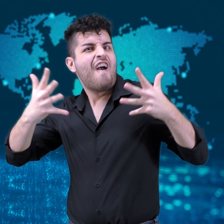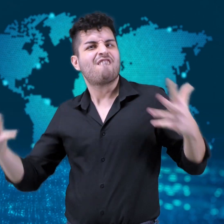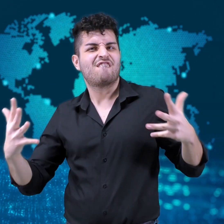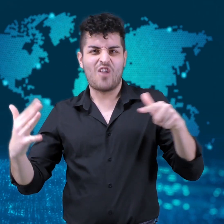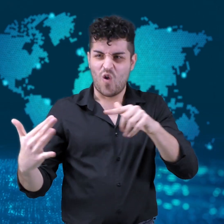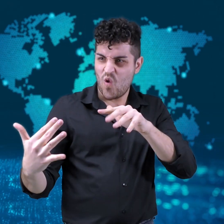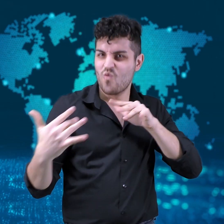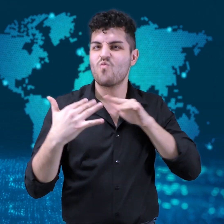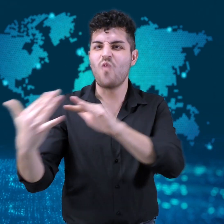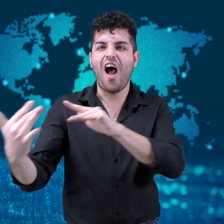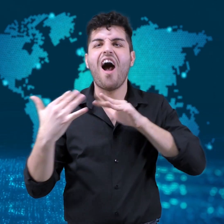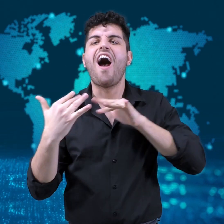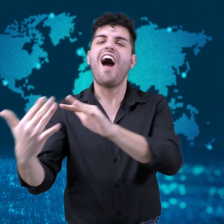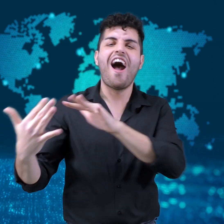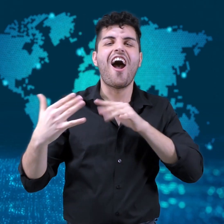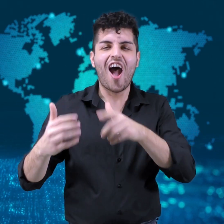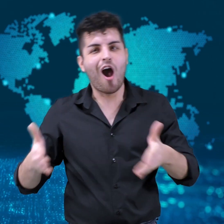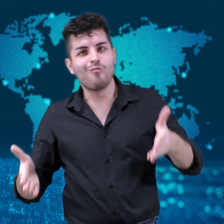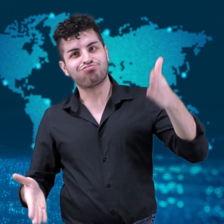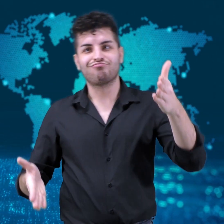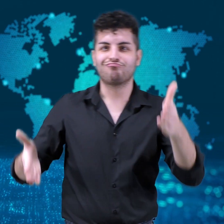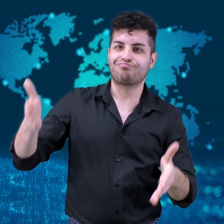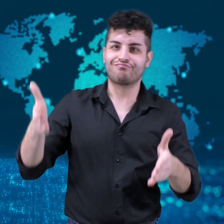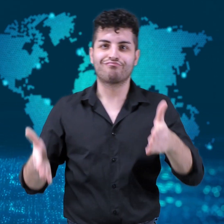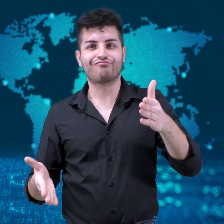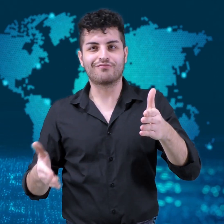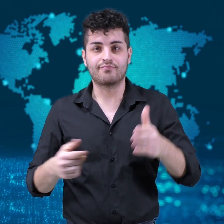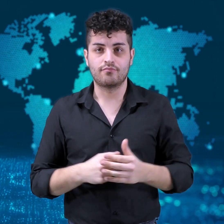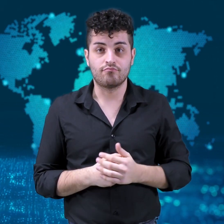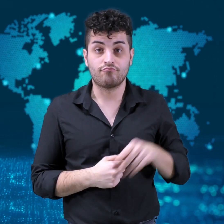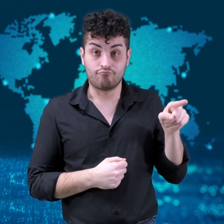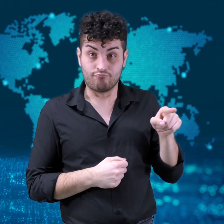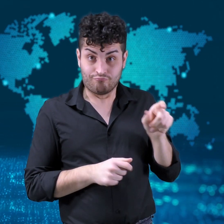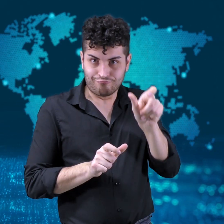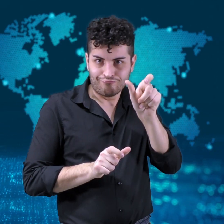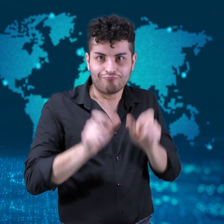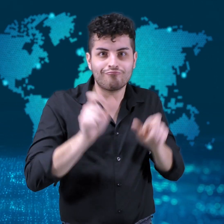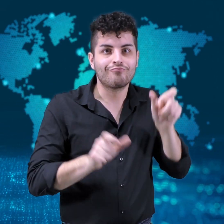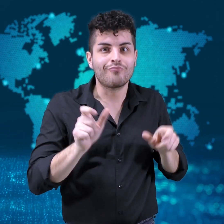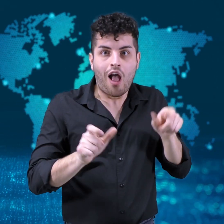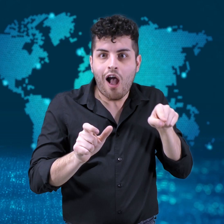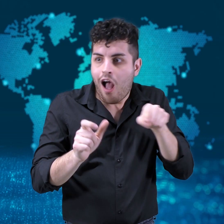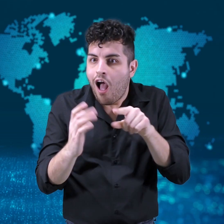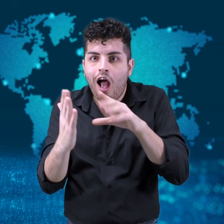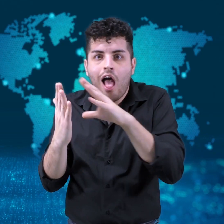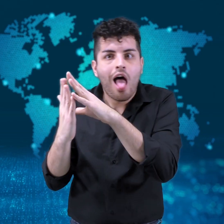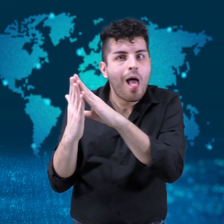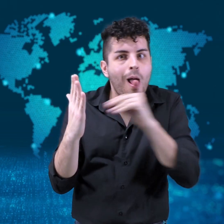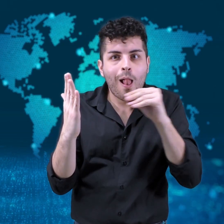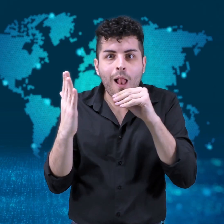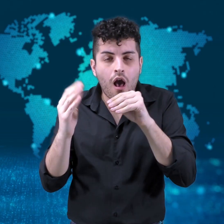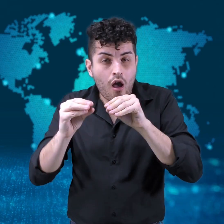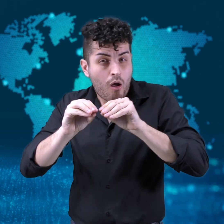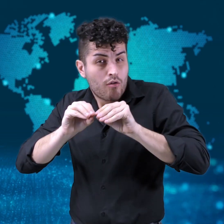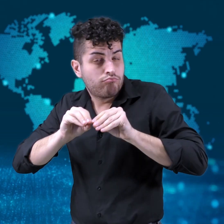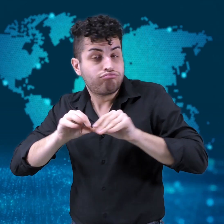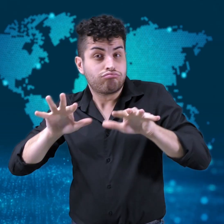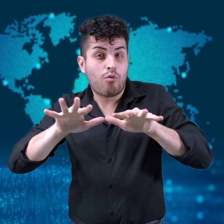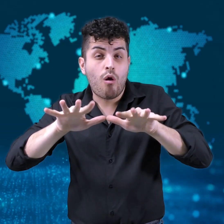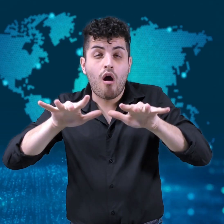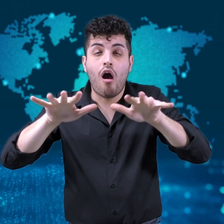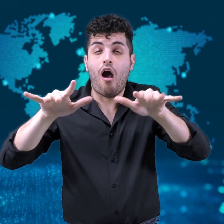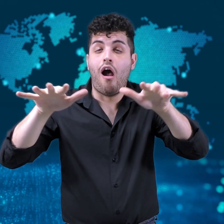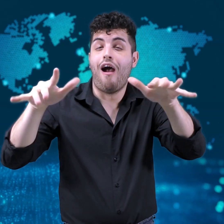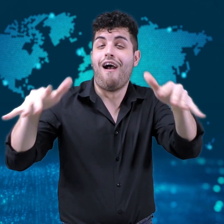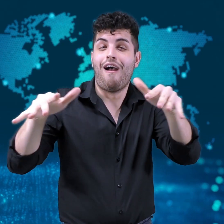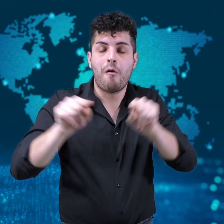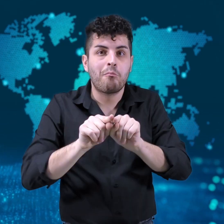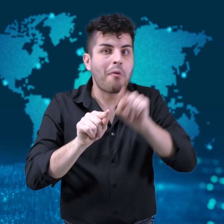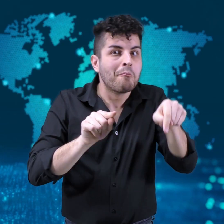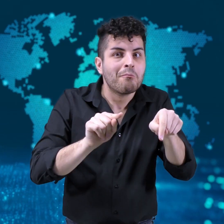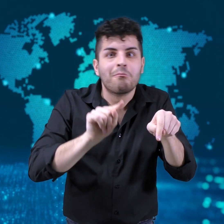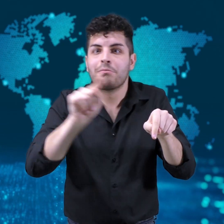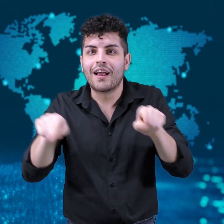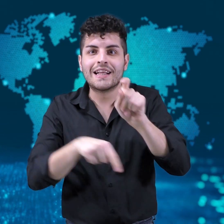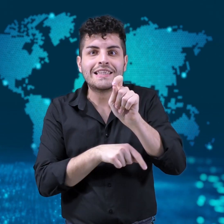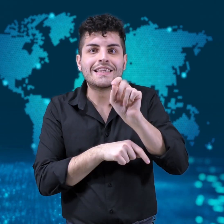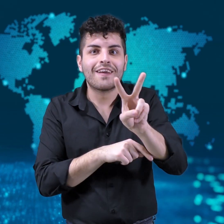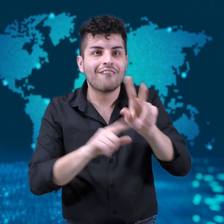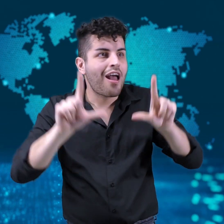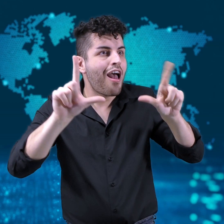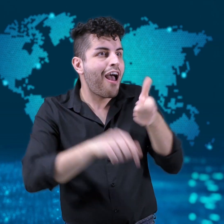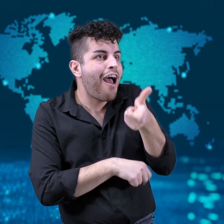In the anime show, giant robots are piloted into battle by humans.